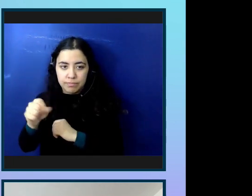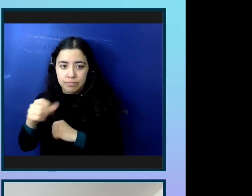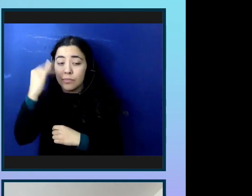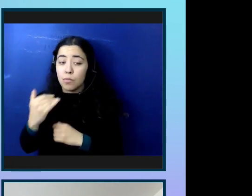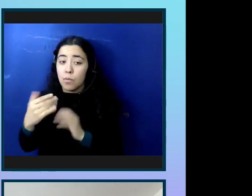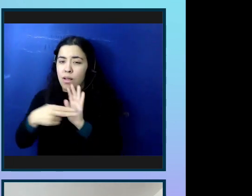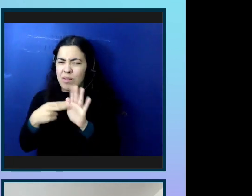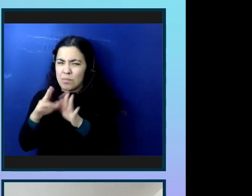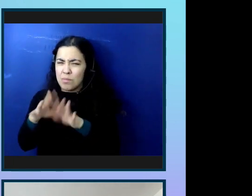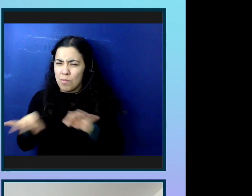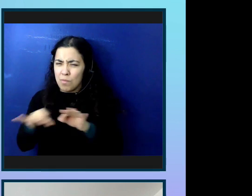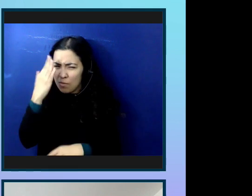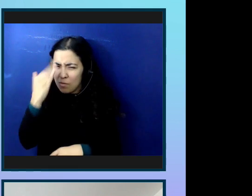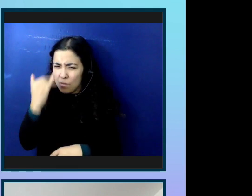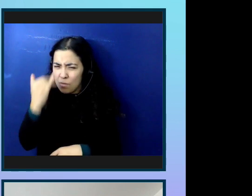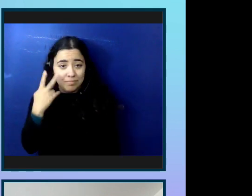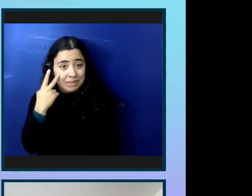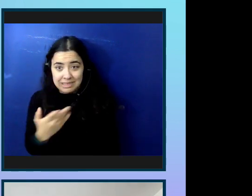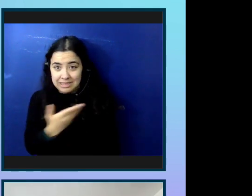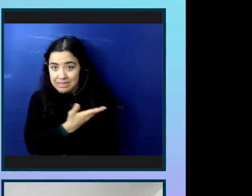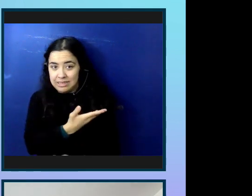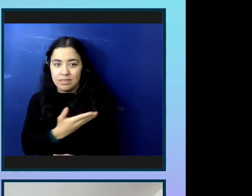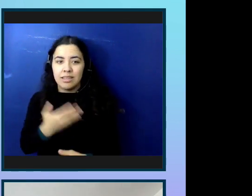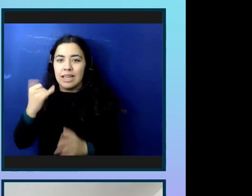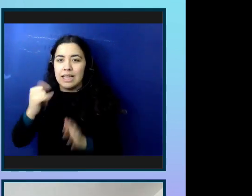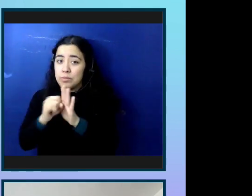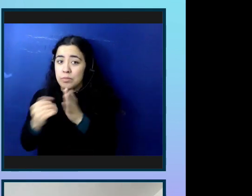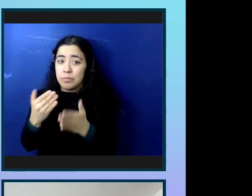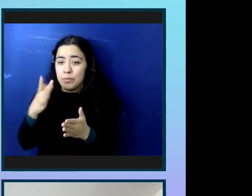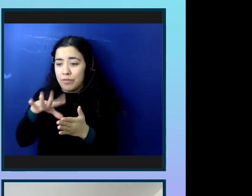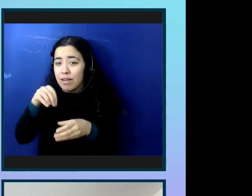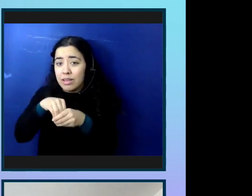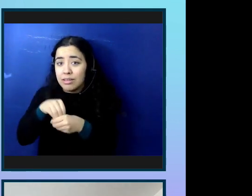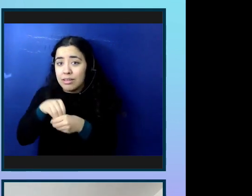I think we can see when we look at the symbols that you might find inside the label of a t-shirt, for example,